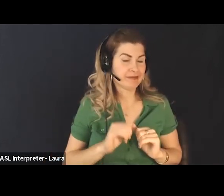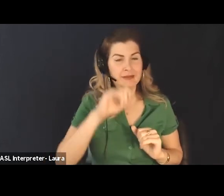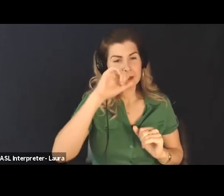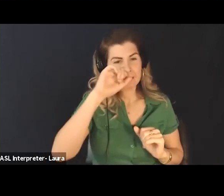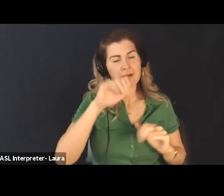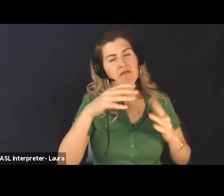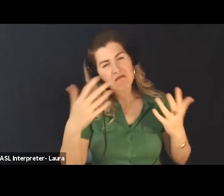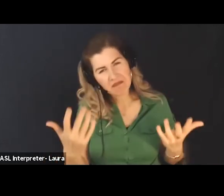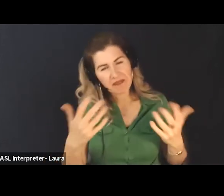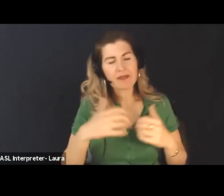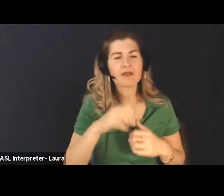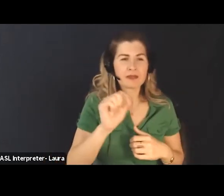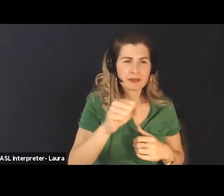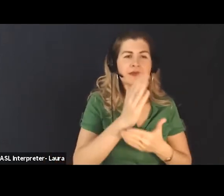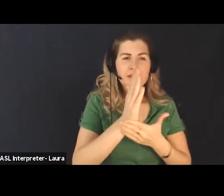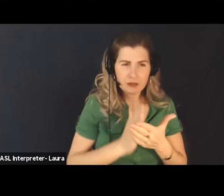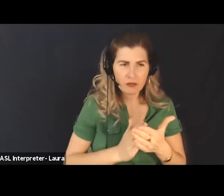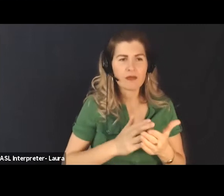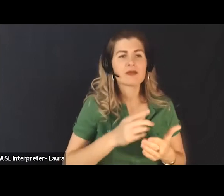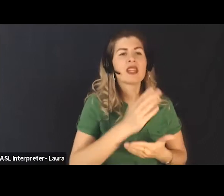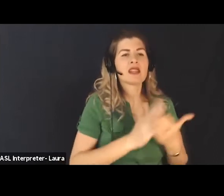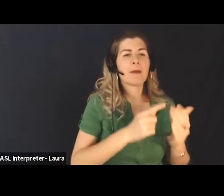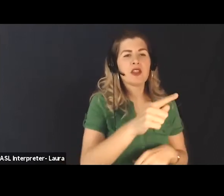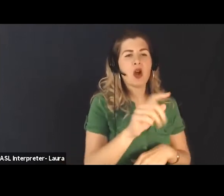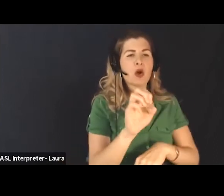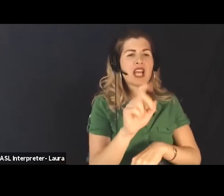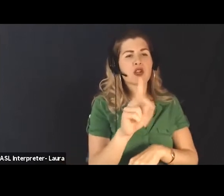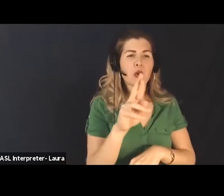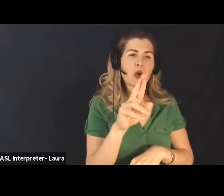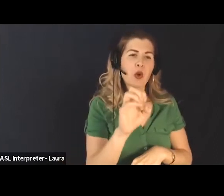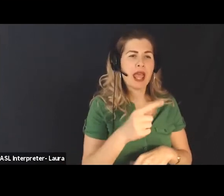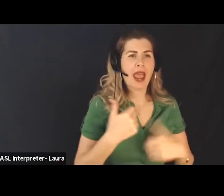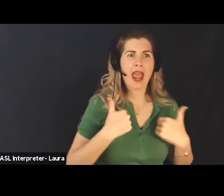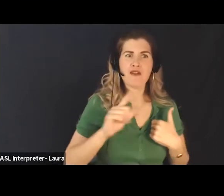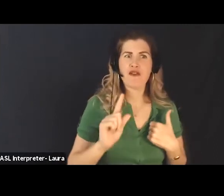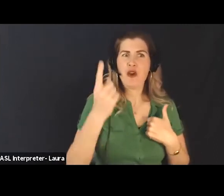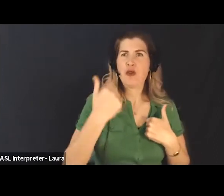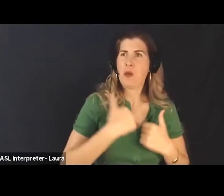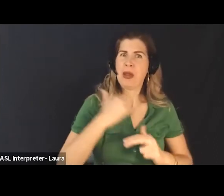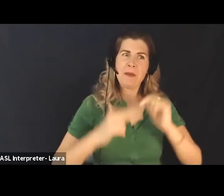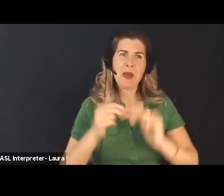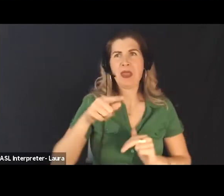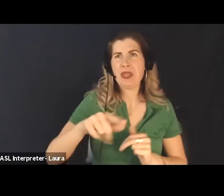those entrepreneurs could have a kind of first-mover advantage by being the first finger and build stuff on this new system.